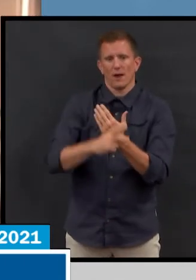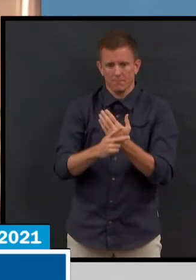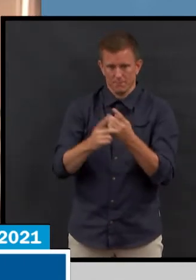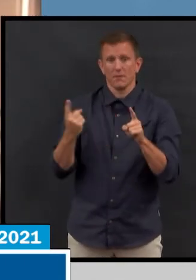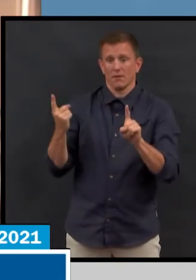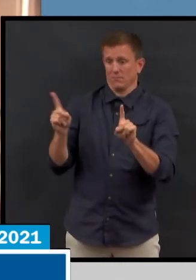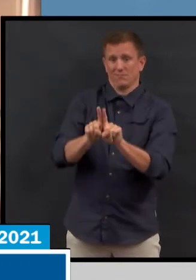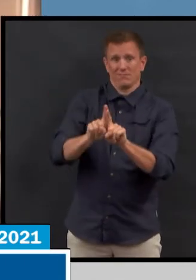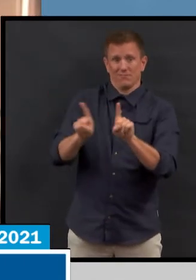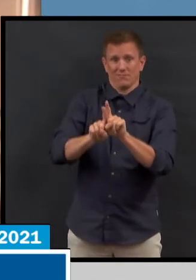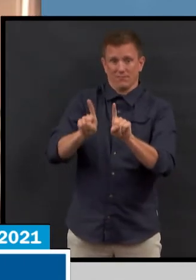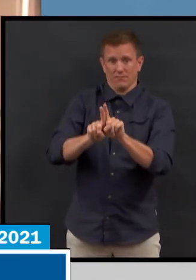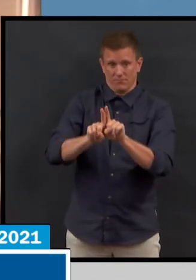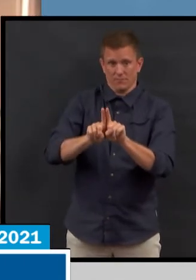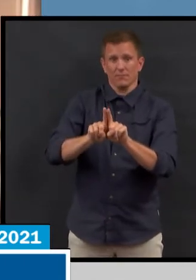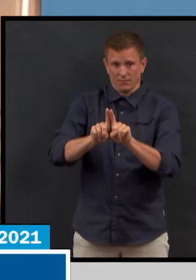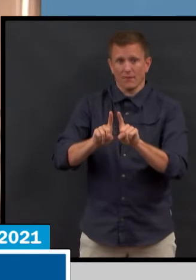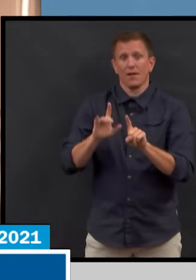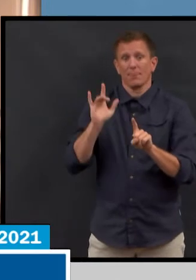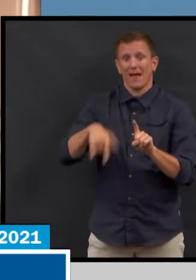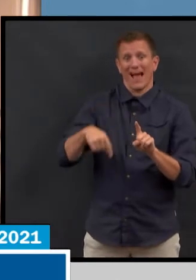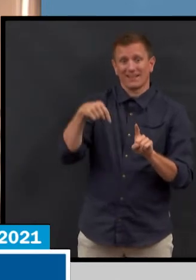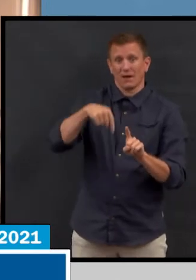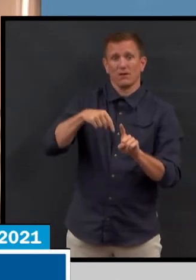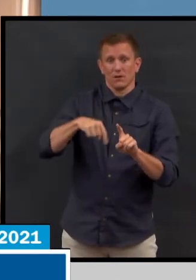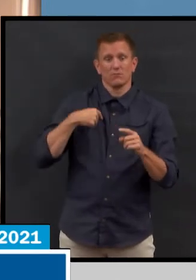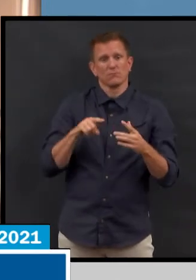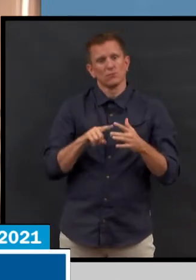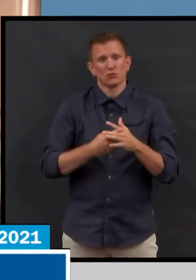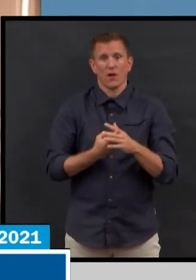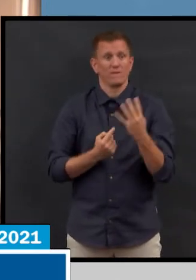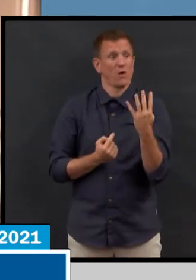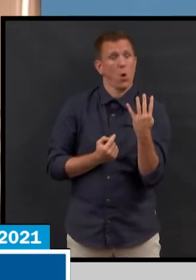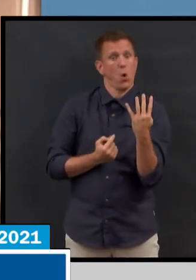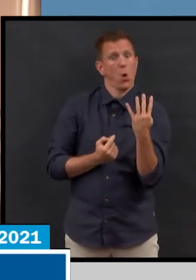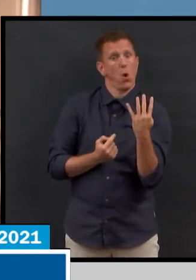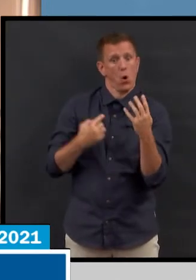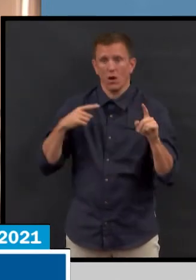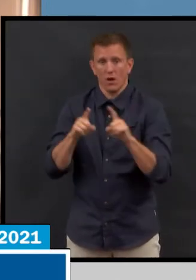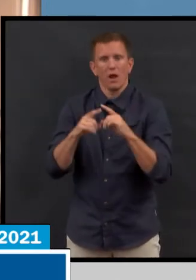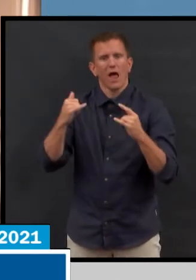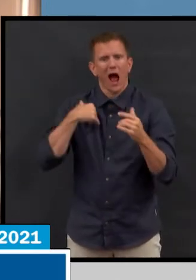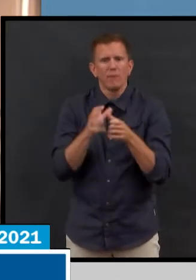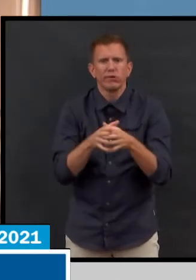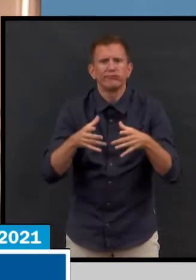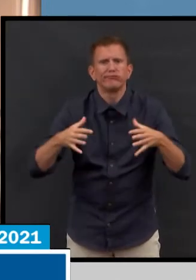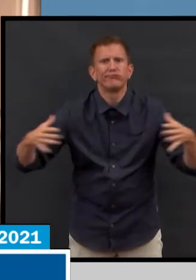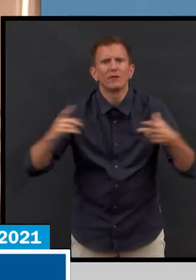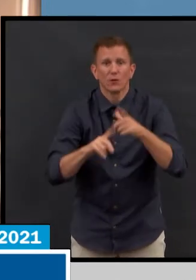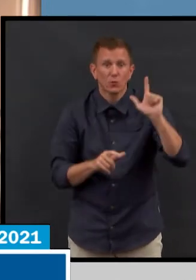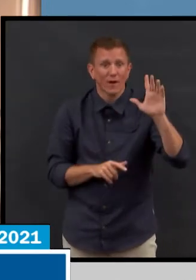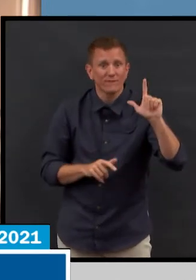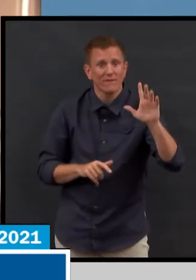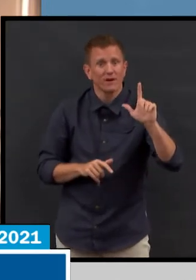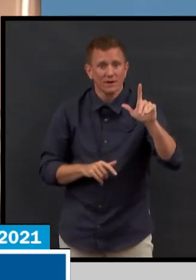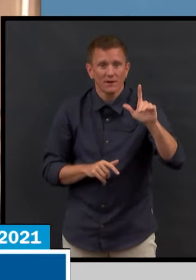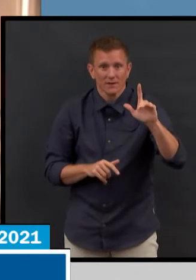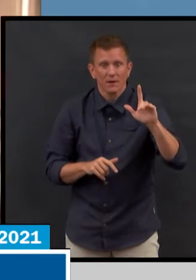and we're actively hiring right now for seven more to get 32 co-responders so we will have seven day